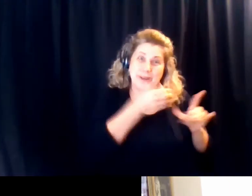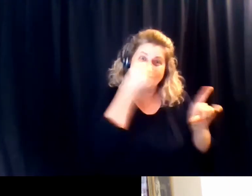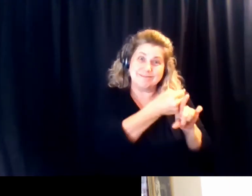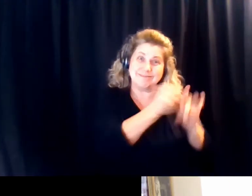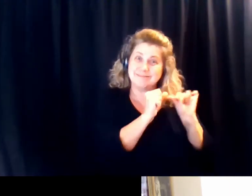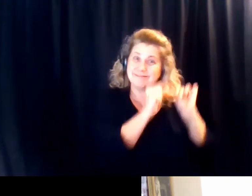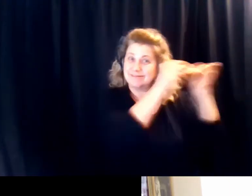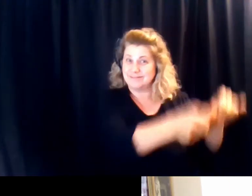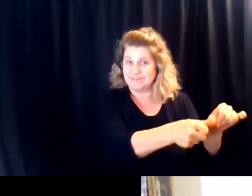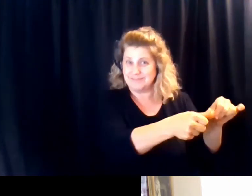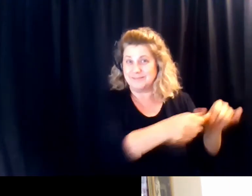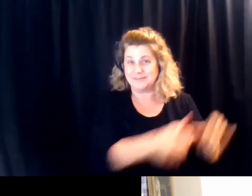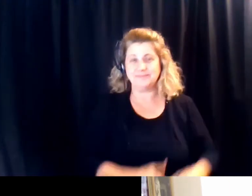Heather Dibblee: increased activity and being seen.